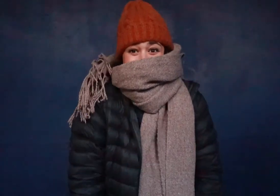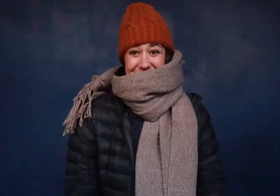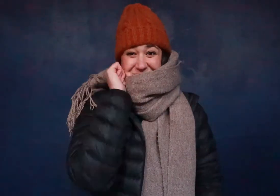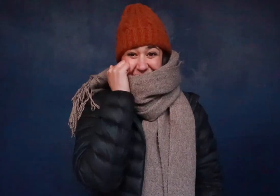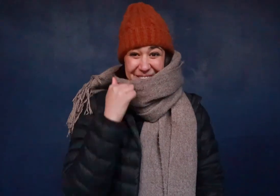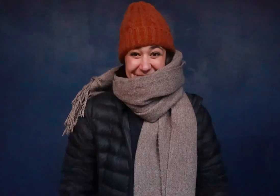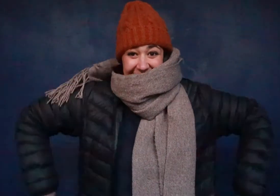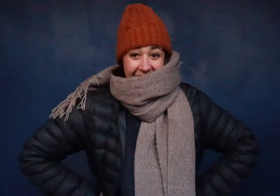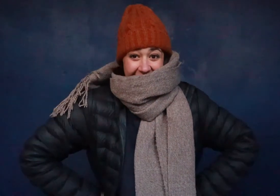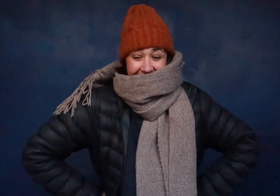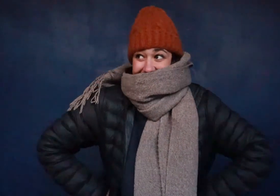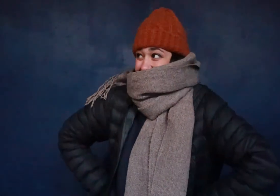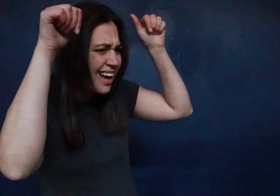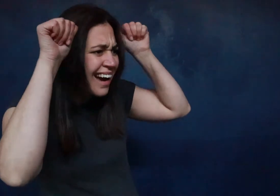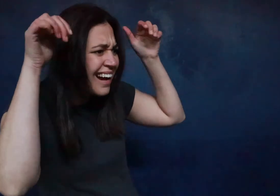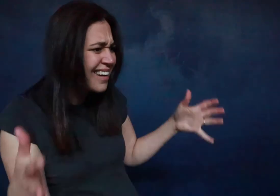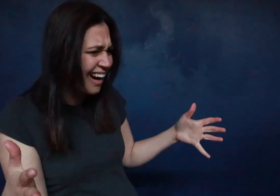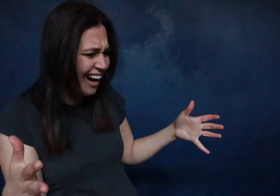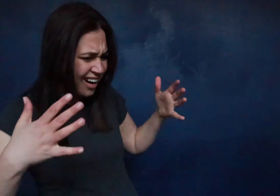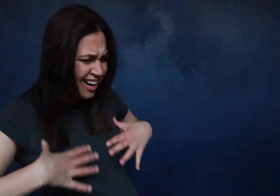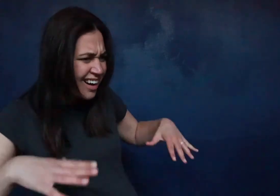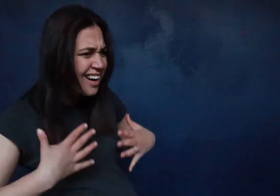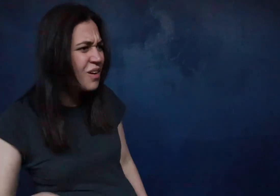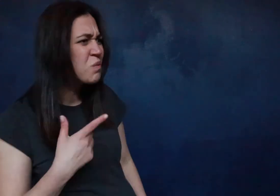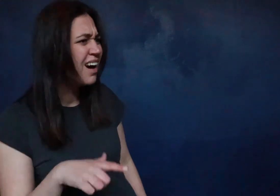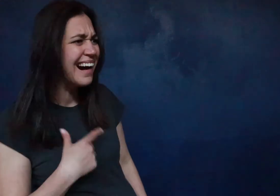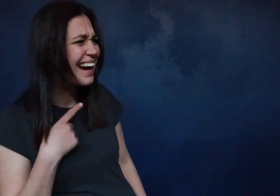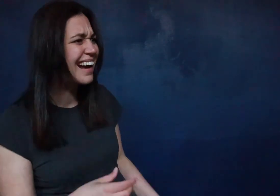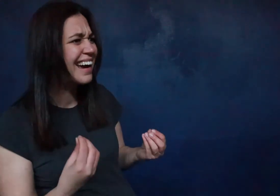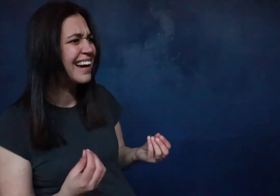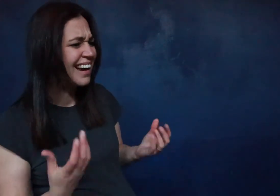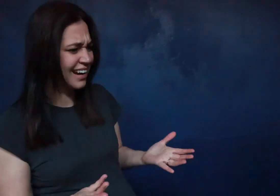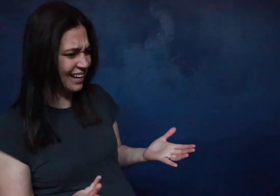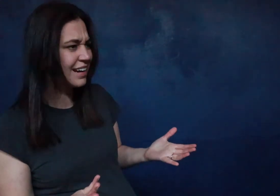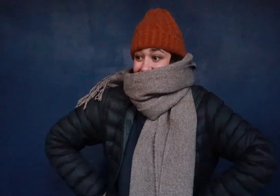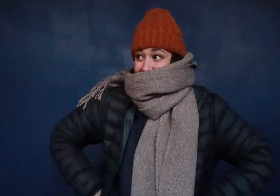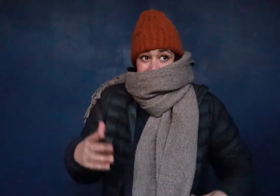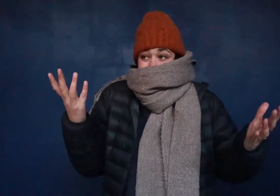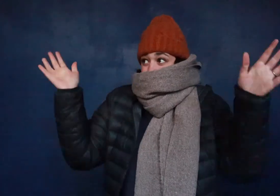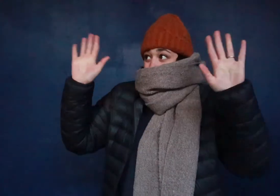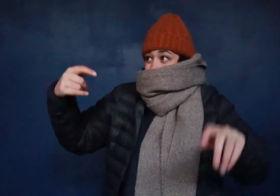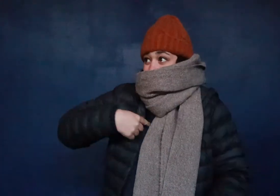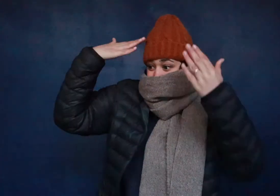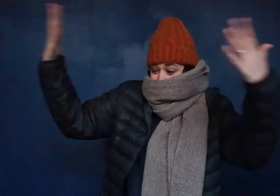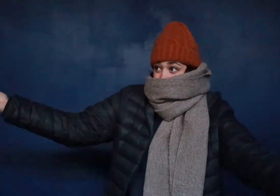Warm! HANNAH! So many clothes! Why?! I didn't know what the weather was.